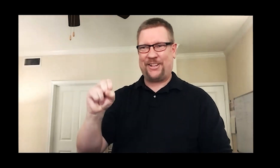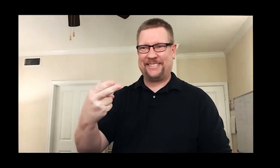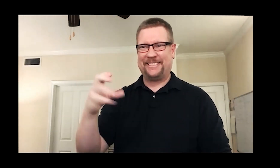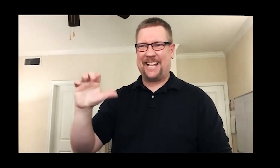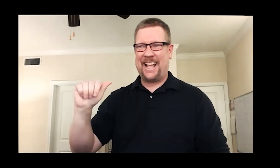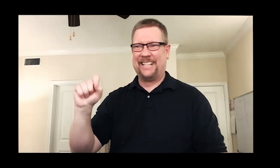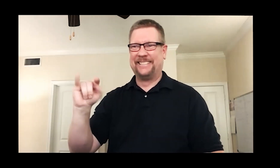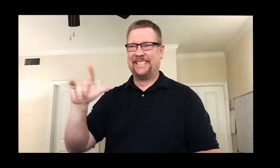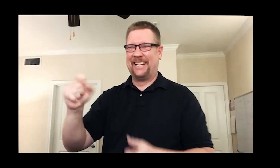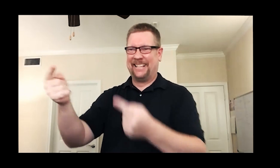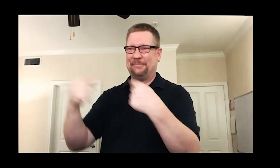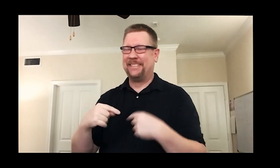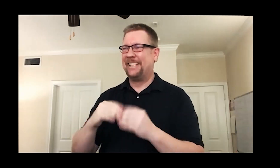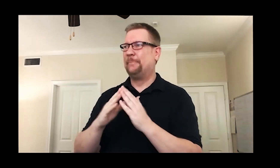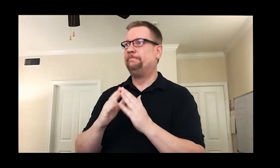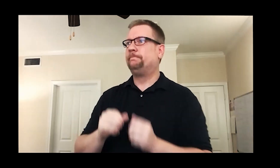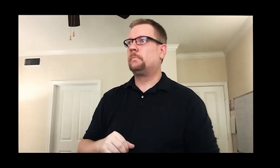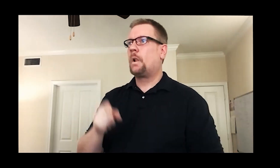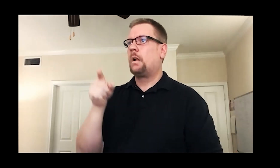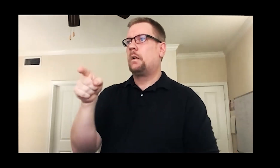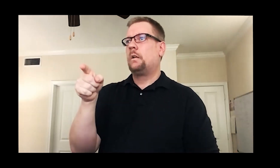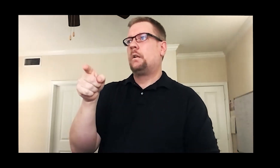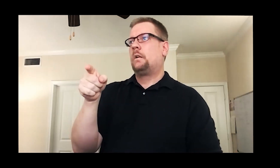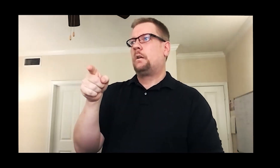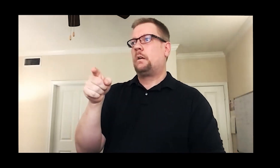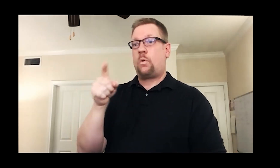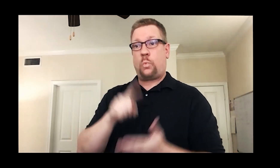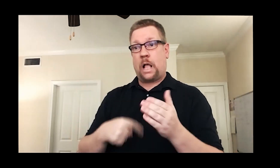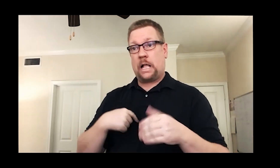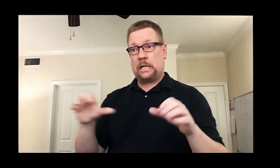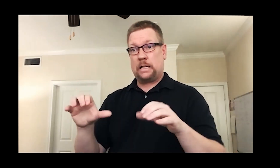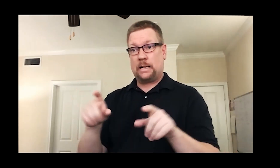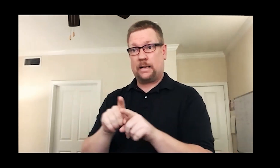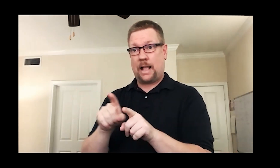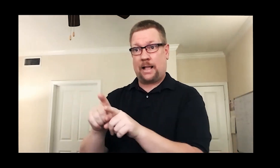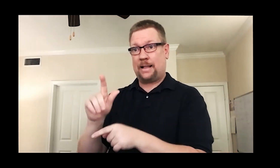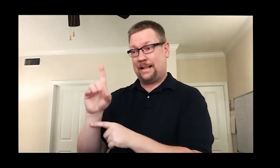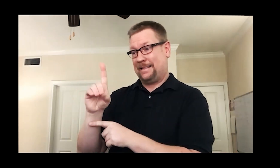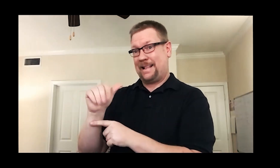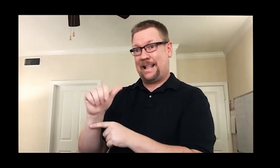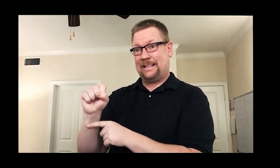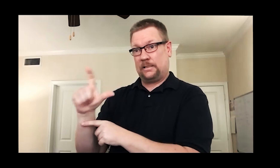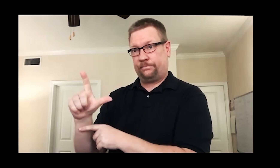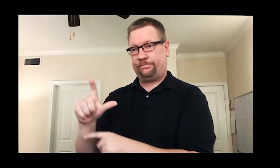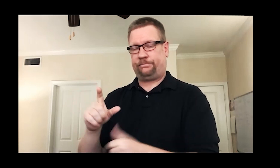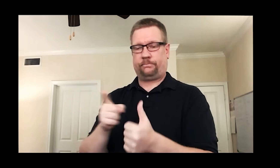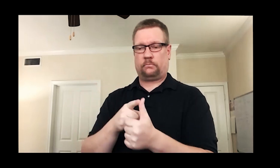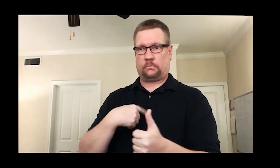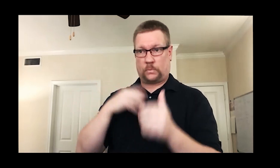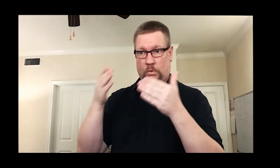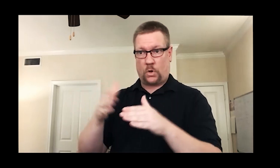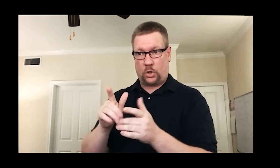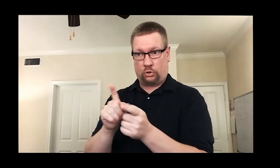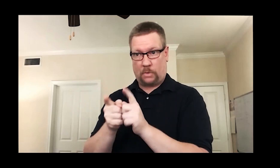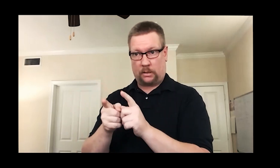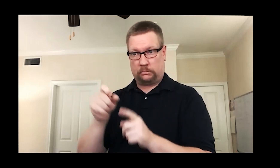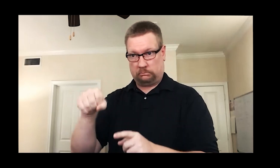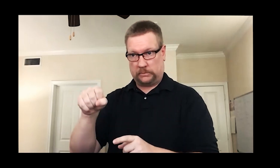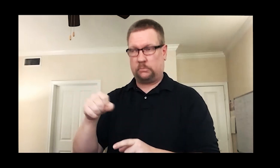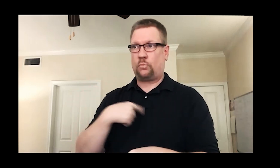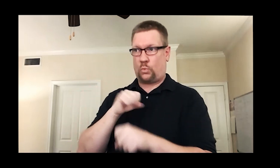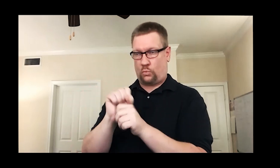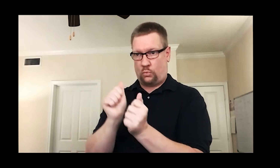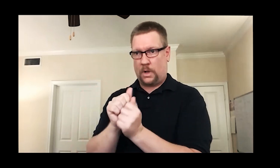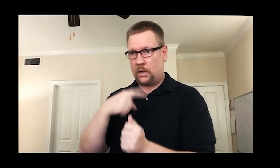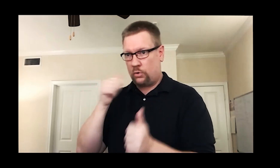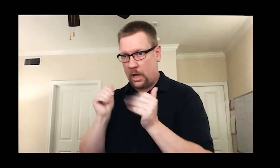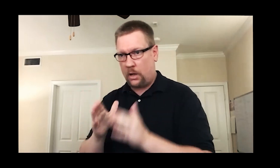Josh Castille appeared. As the DASL, I did do translation work for the Deaf/hearing mixed cast,